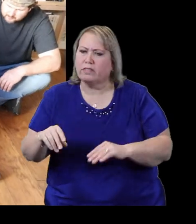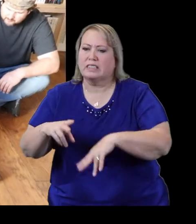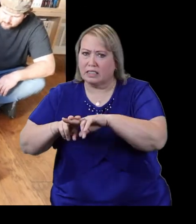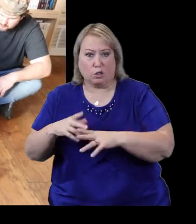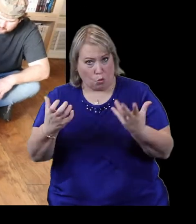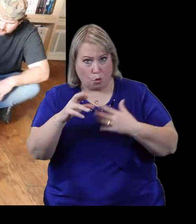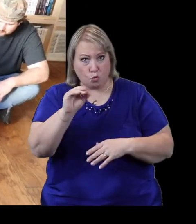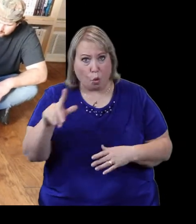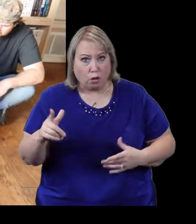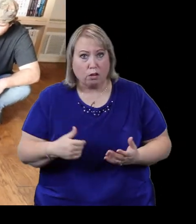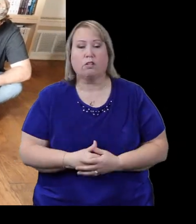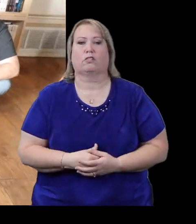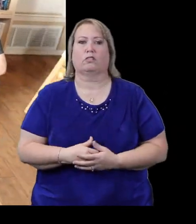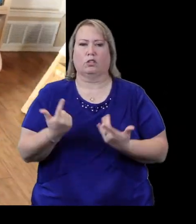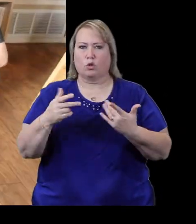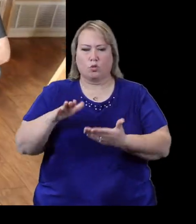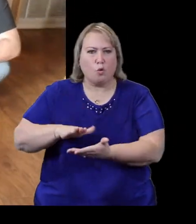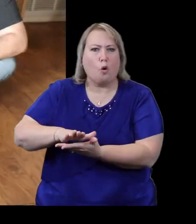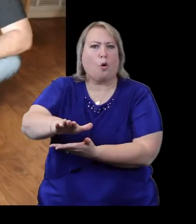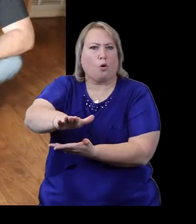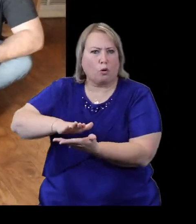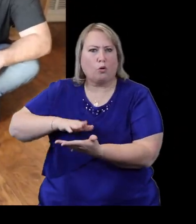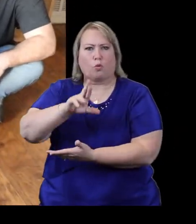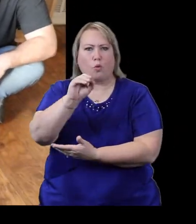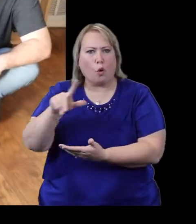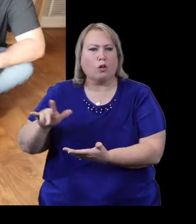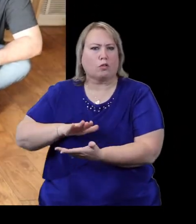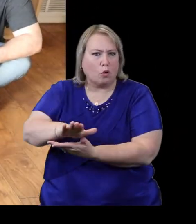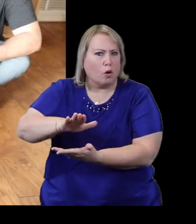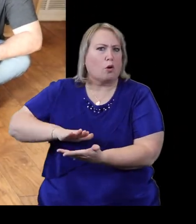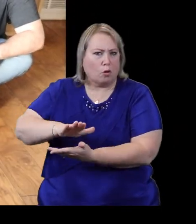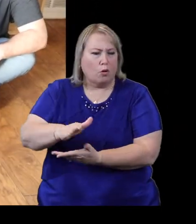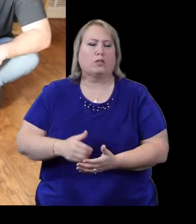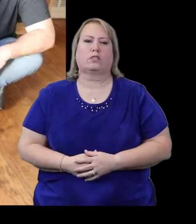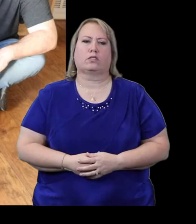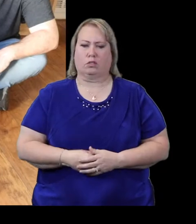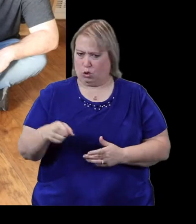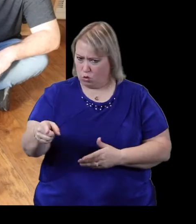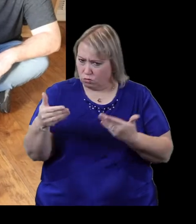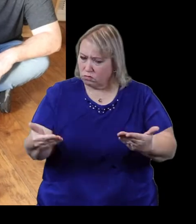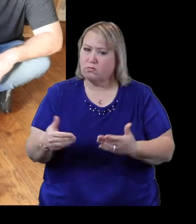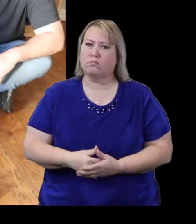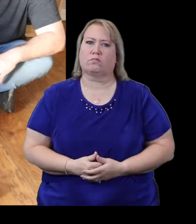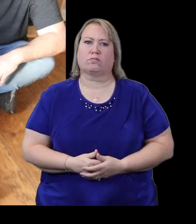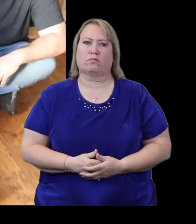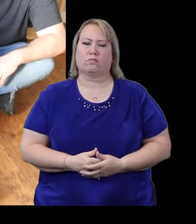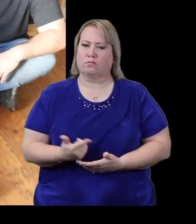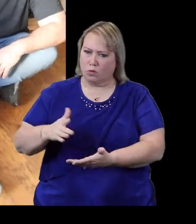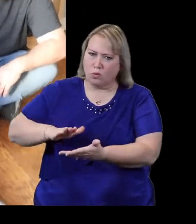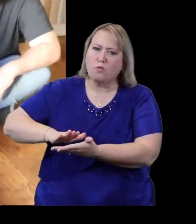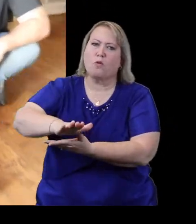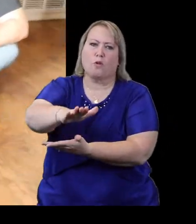Roll. Roll. You do it. Roll. Roll.